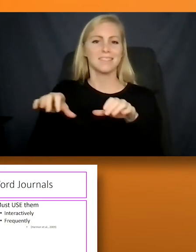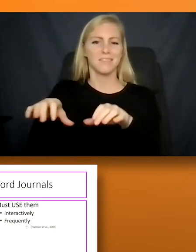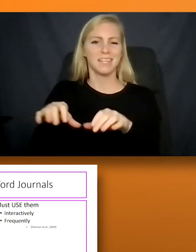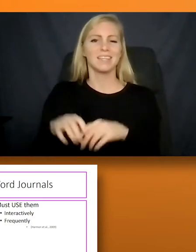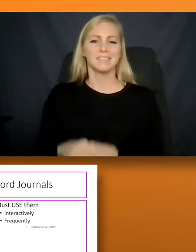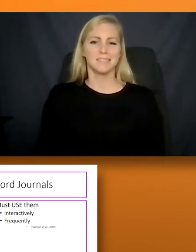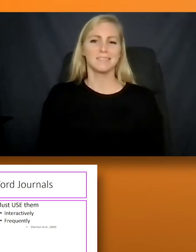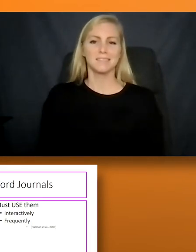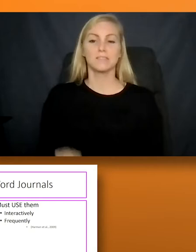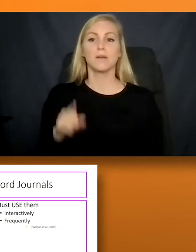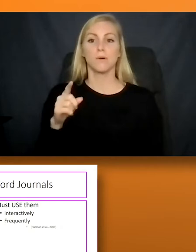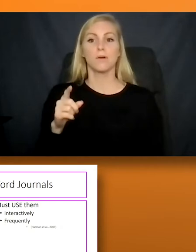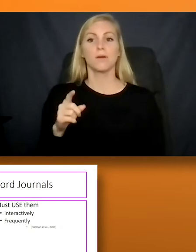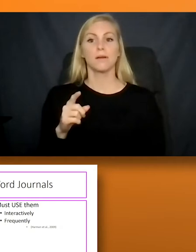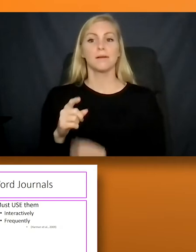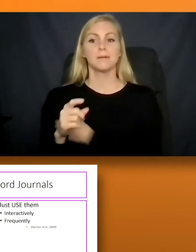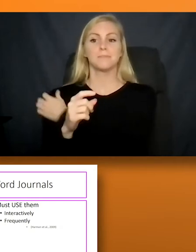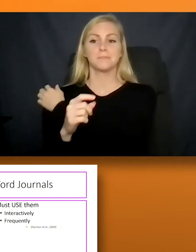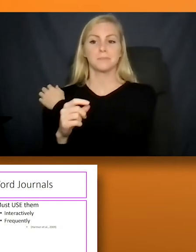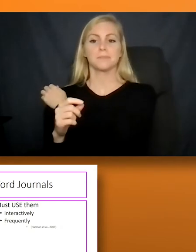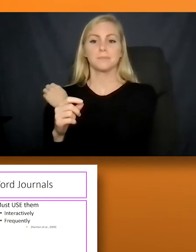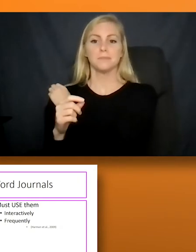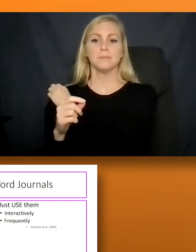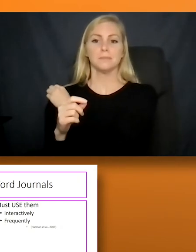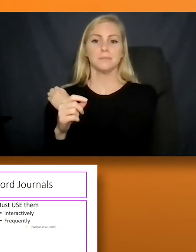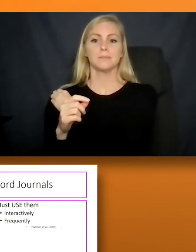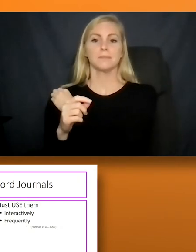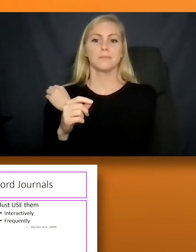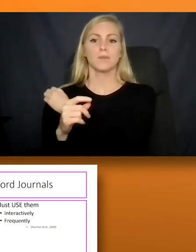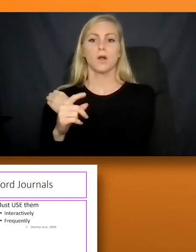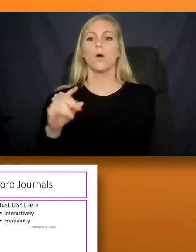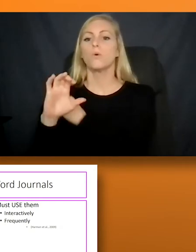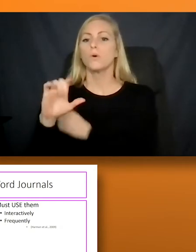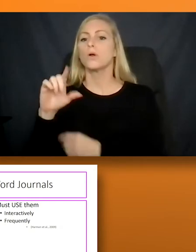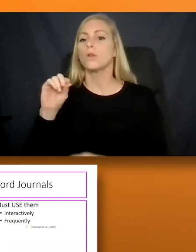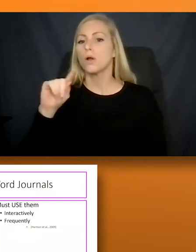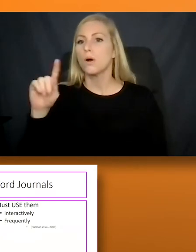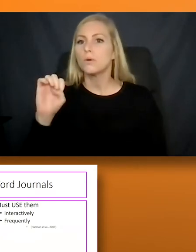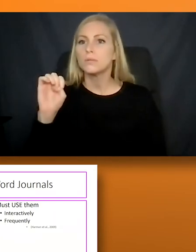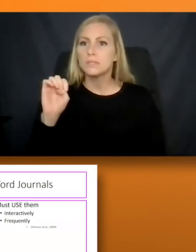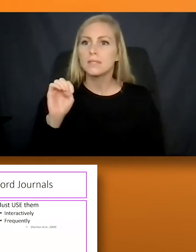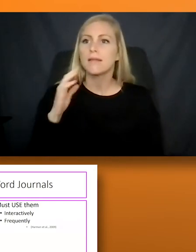You'd have to show them how to get from those notes that you give out that they are filling in